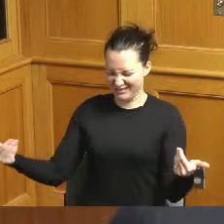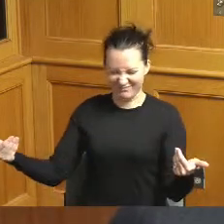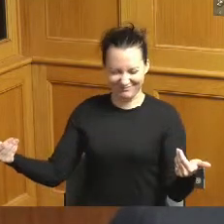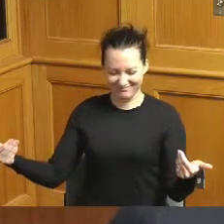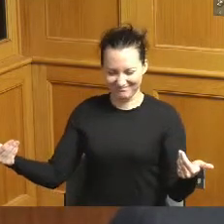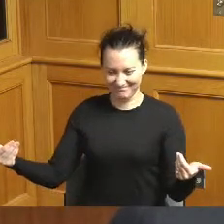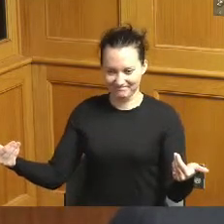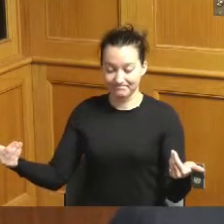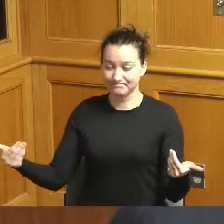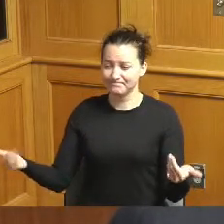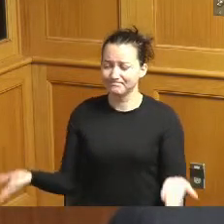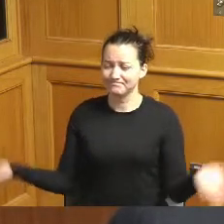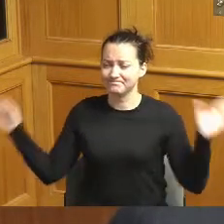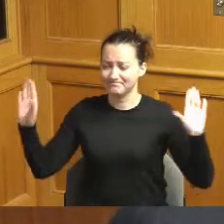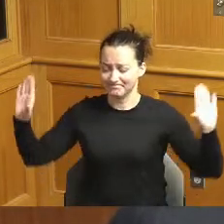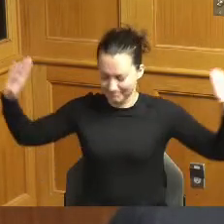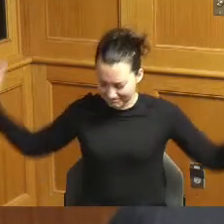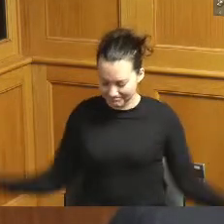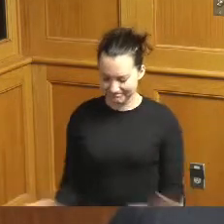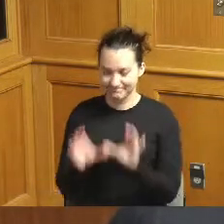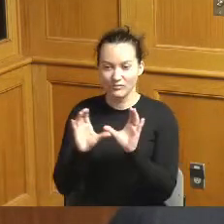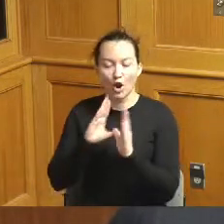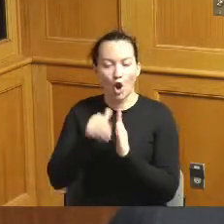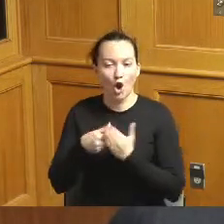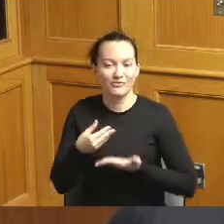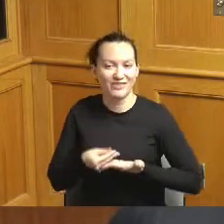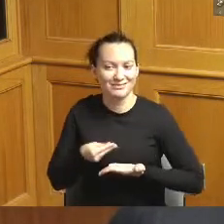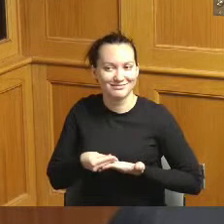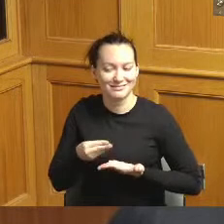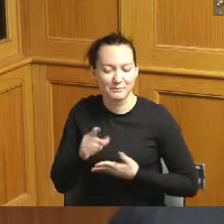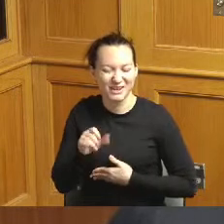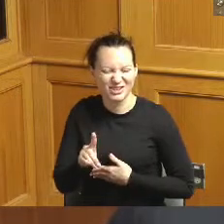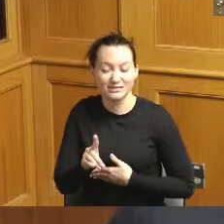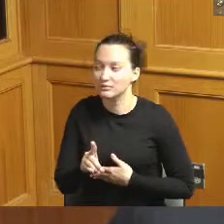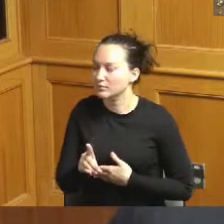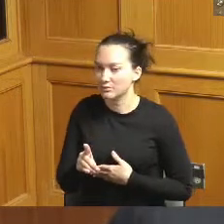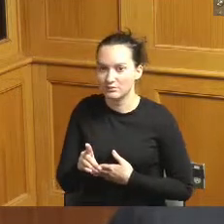presenting them more of an all funds budget because the budget is just so tied together